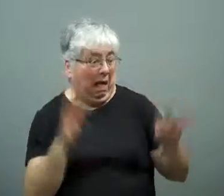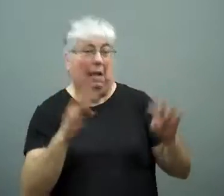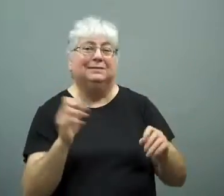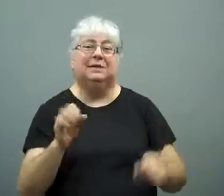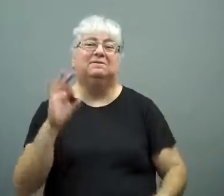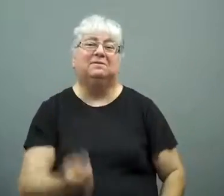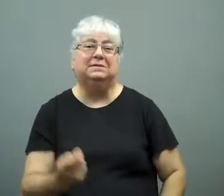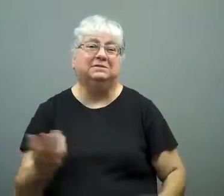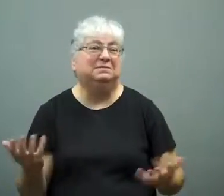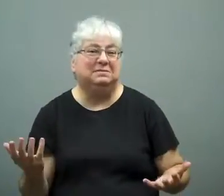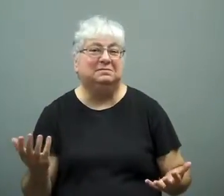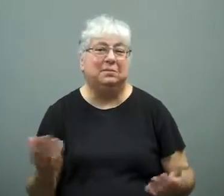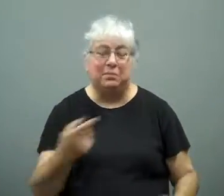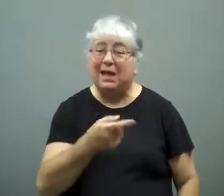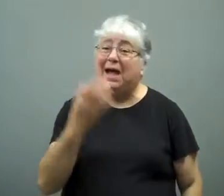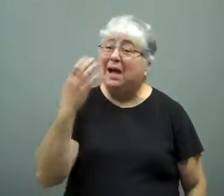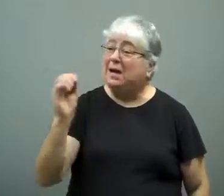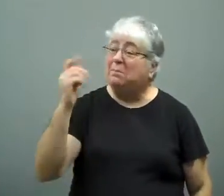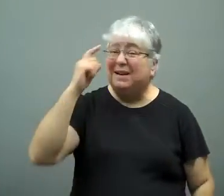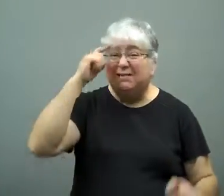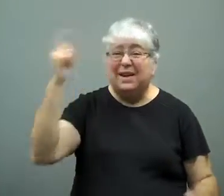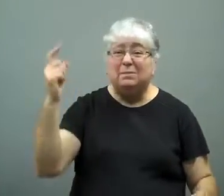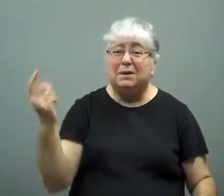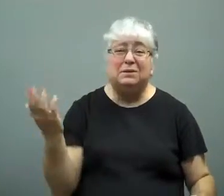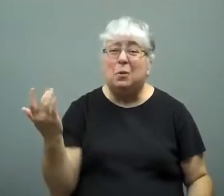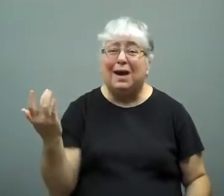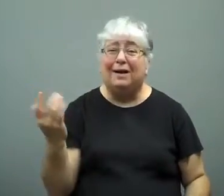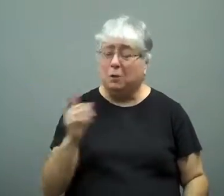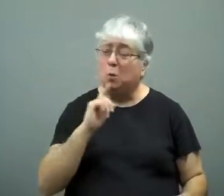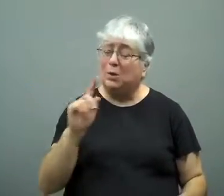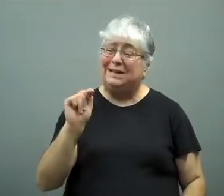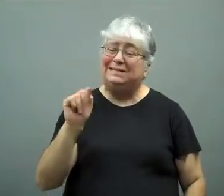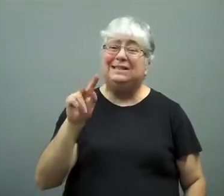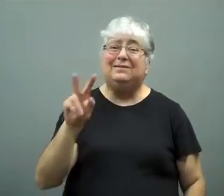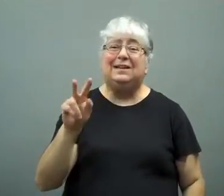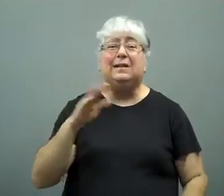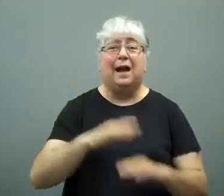It can fix damage from scandals.